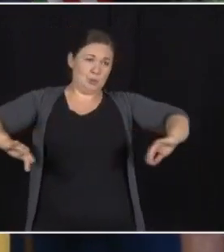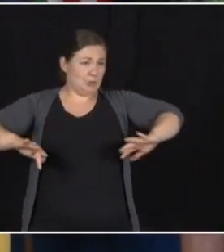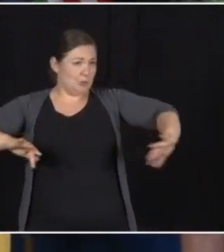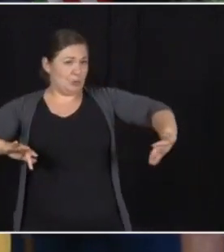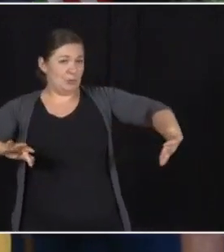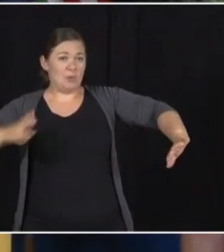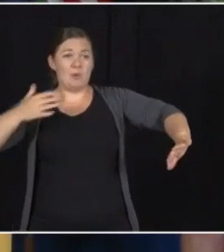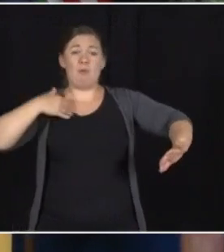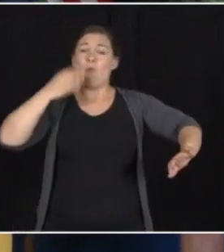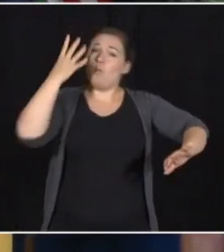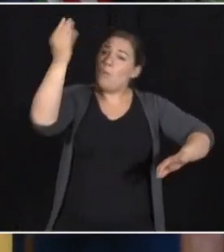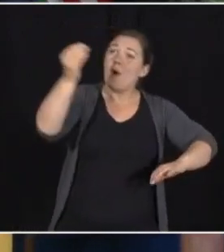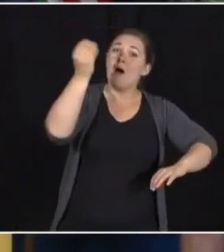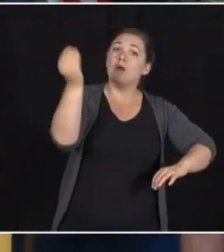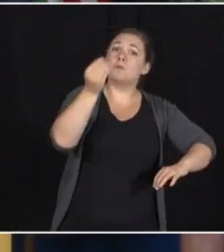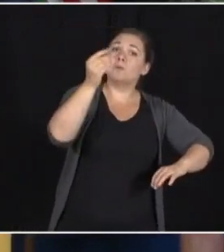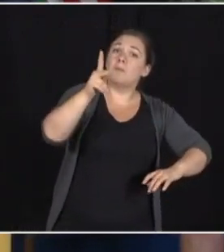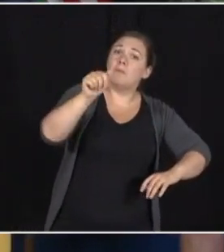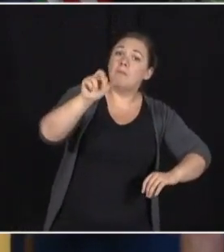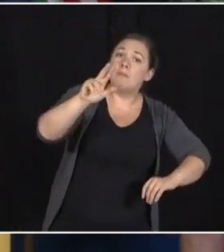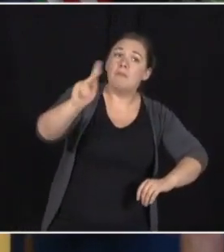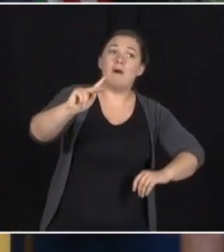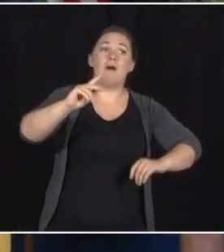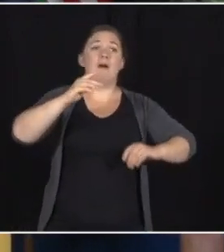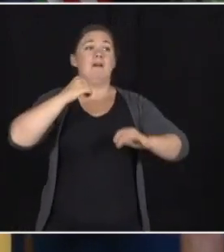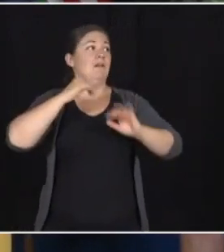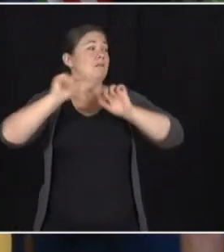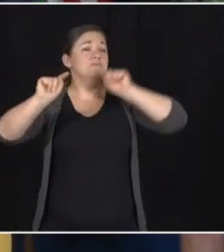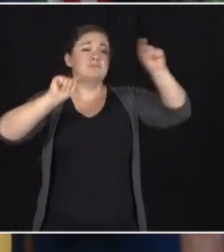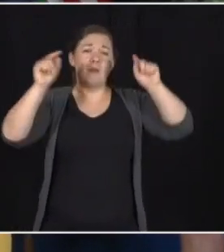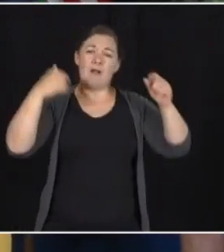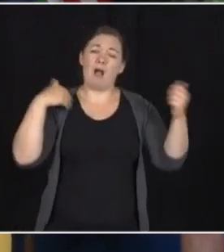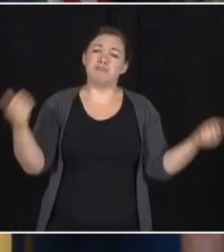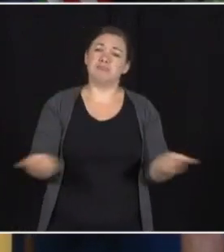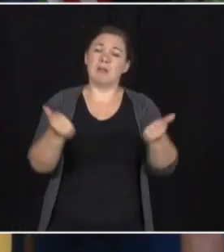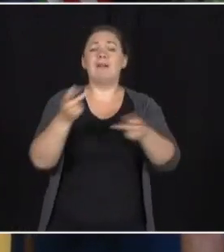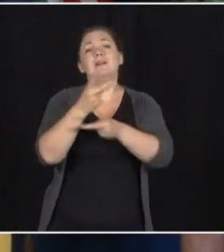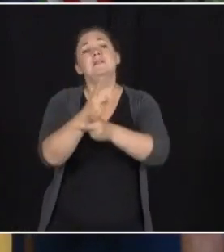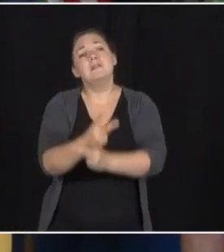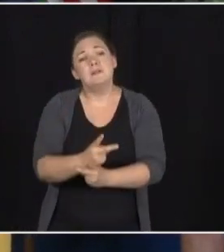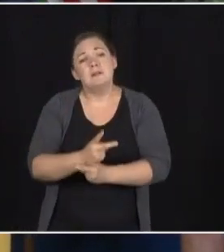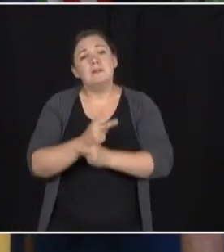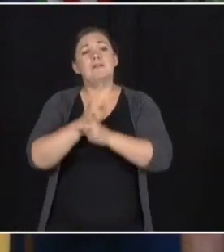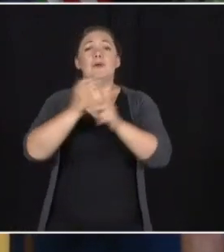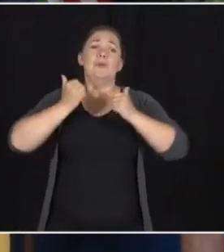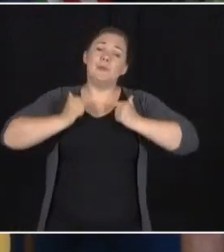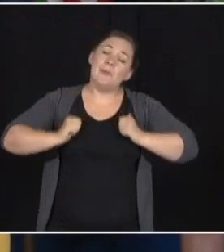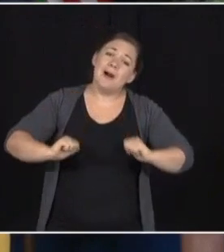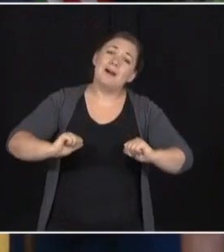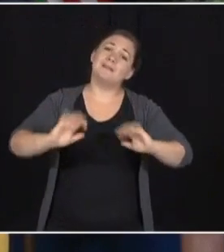So let's try to spread out a bit , go to Ontario Park. Take a drive.